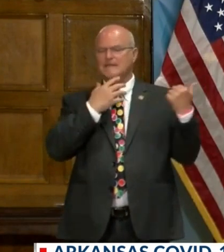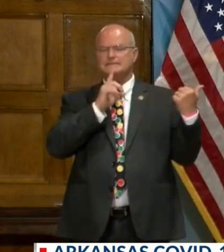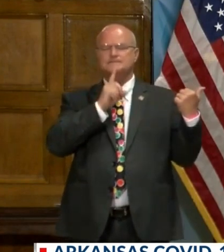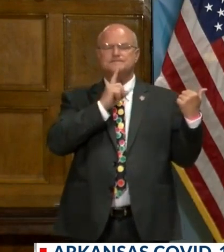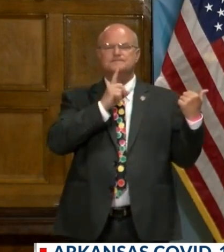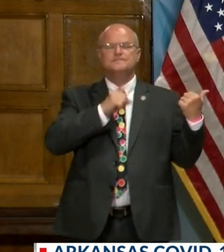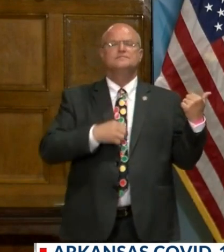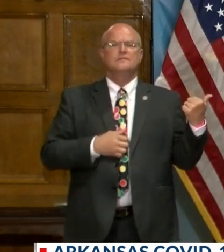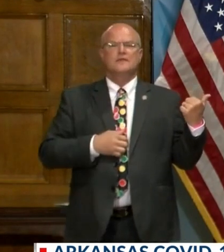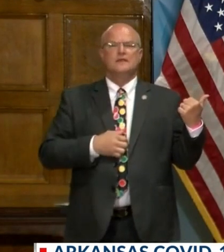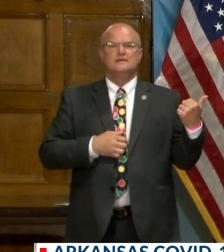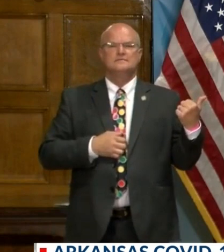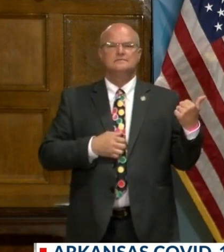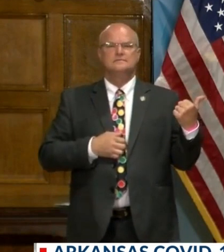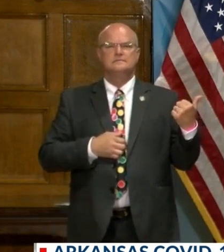THAT YOU MENTIONED? THAT 37 PEOPLE.